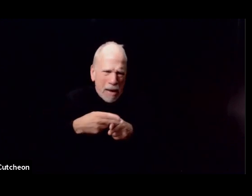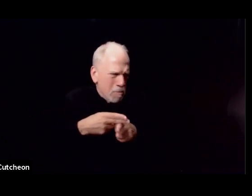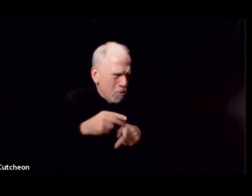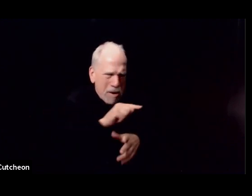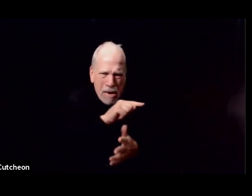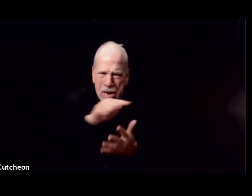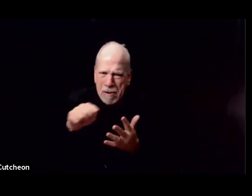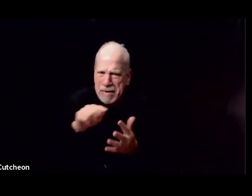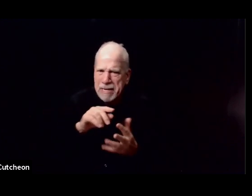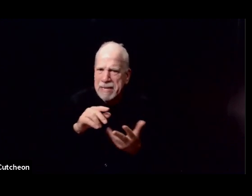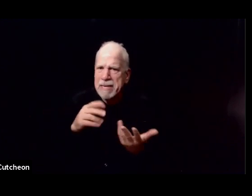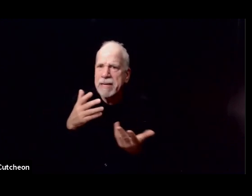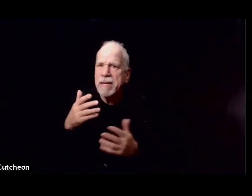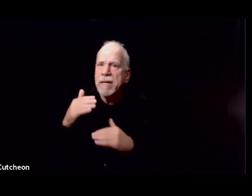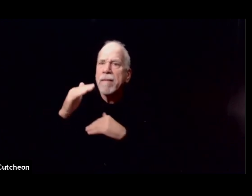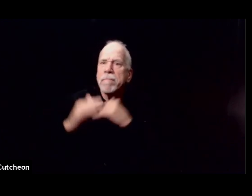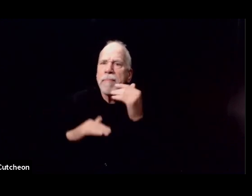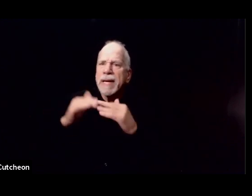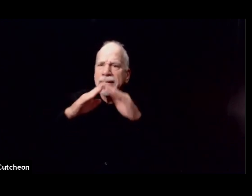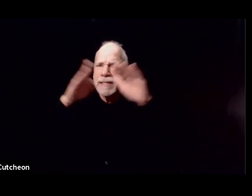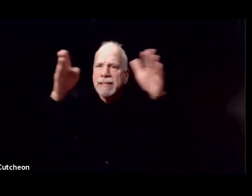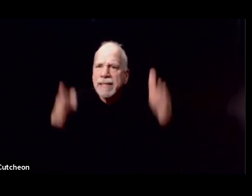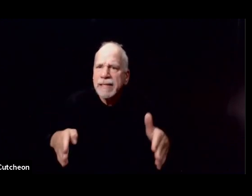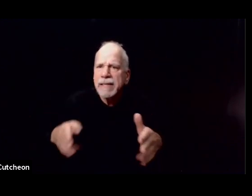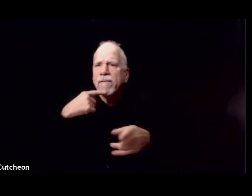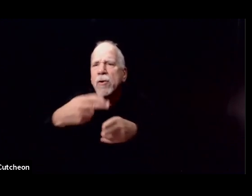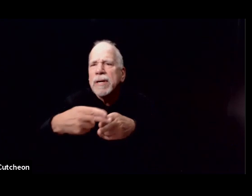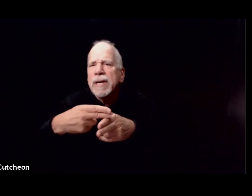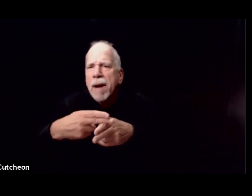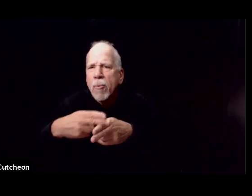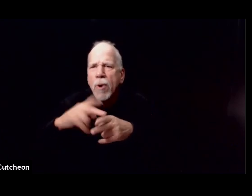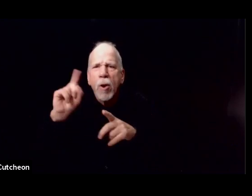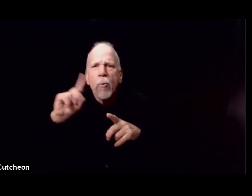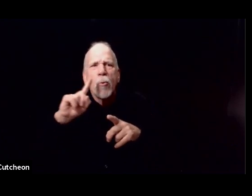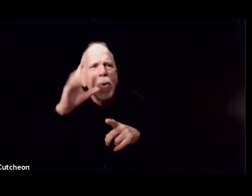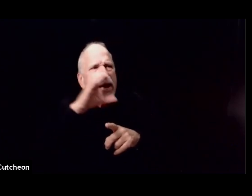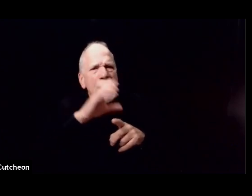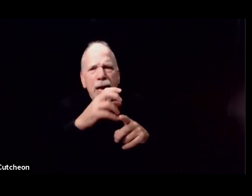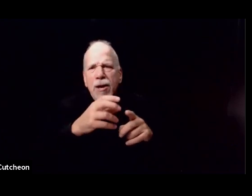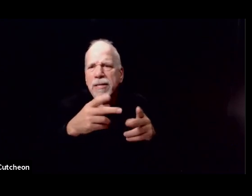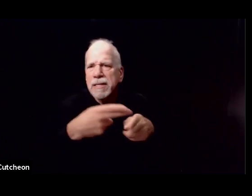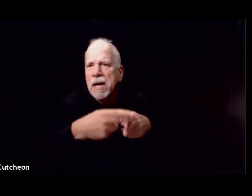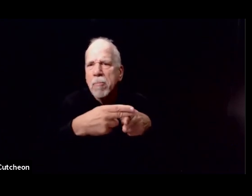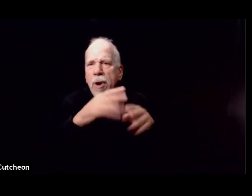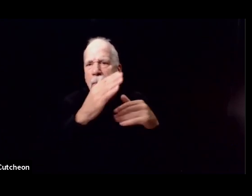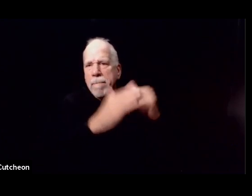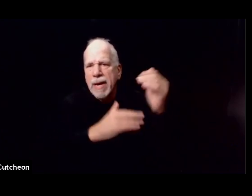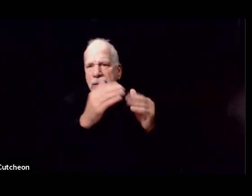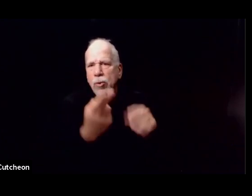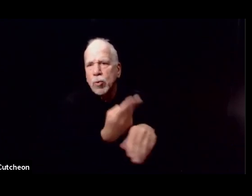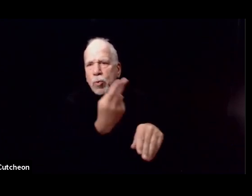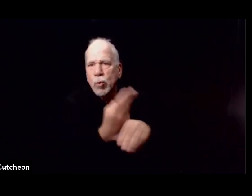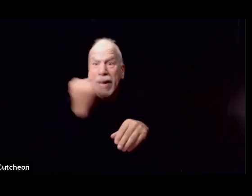alternate care sites that might need to be placed in the community if we would overflow